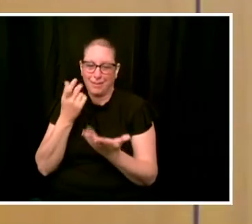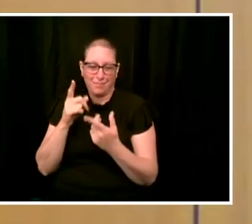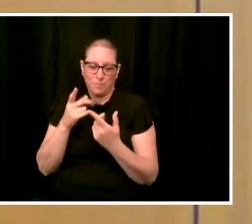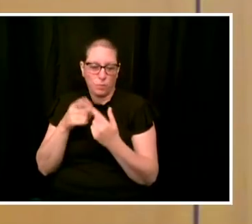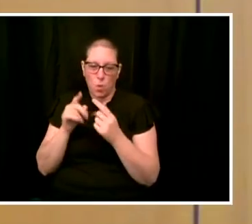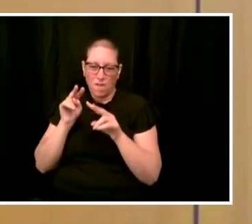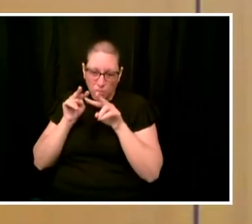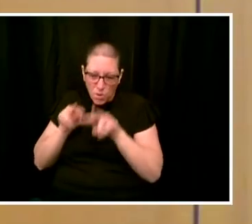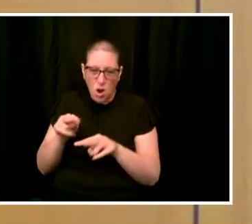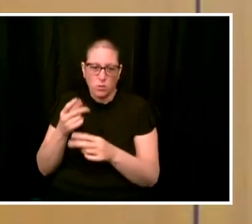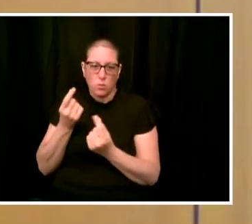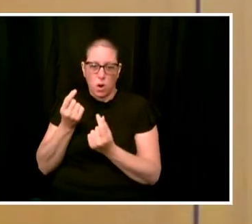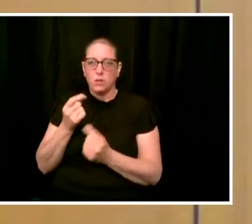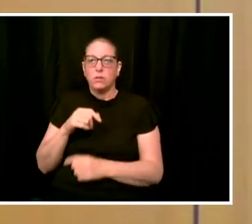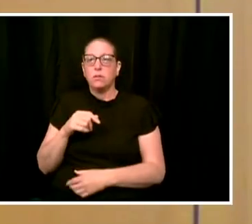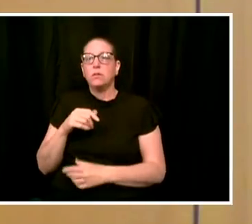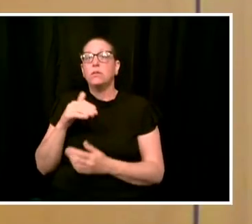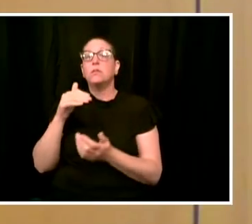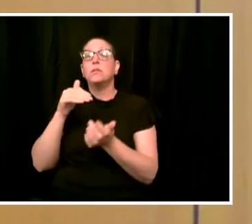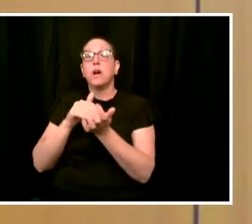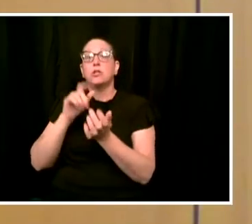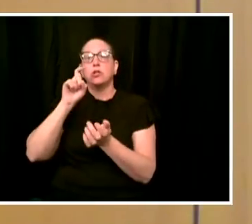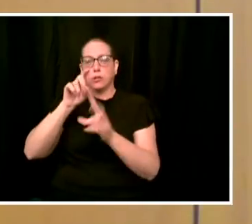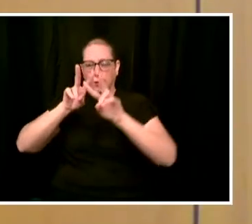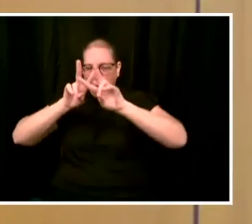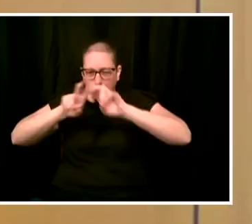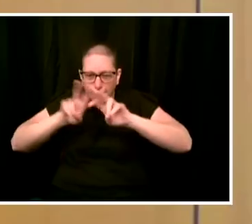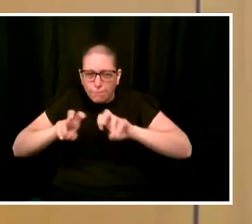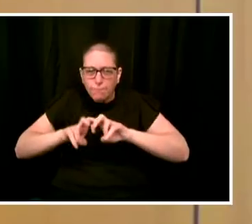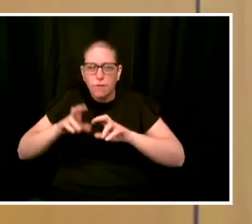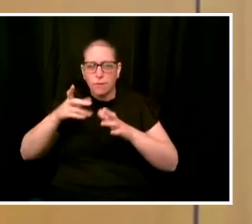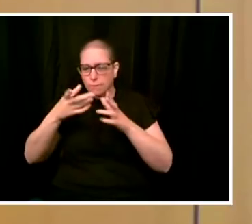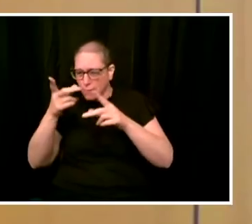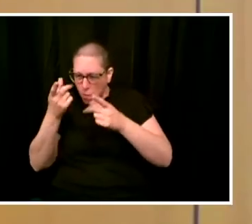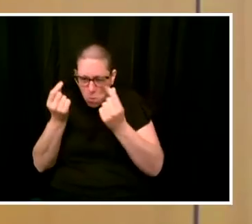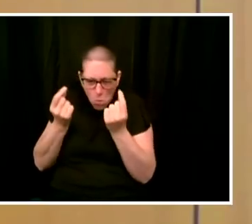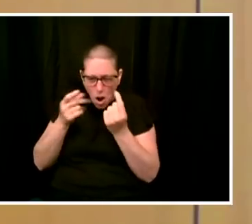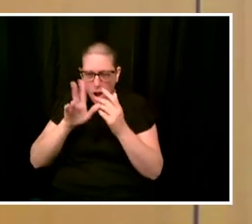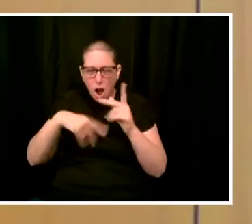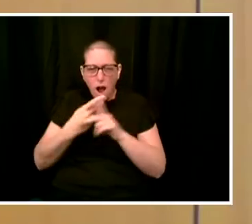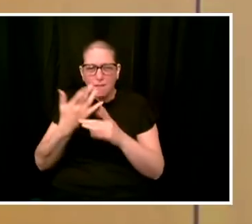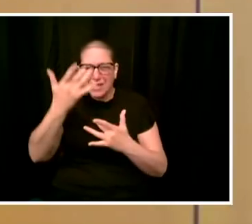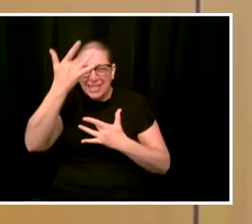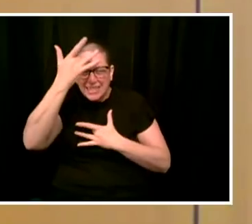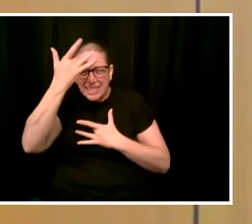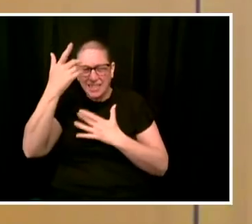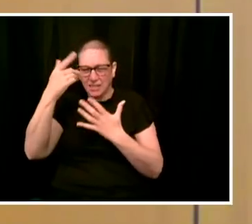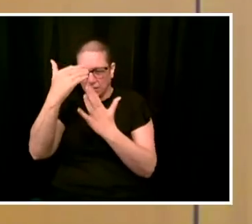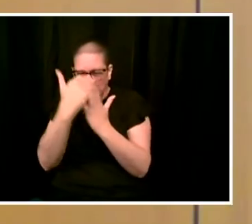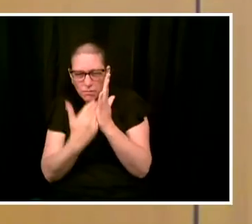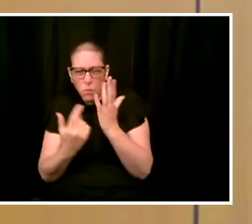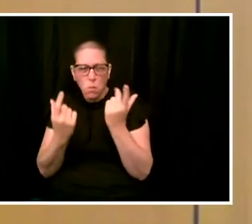IS PREMENTIONED EARLIER, THE DIAGNOSIS, DO THE TEST, TEST IS POSITIVE VN SLTIVE